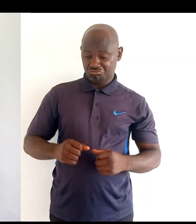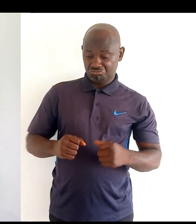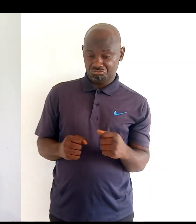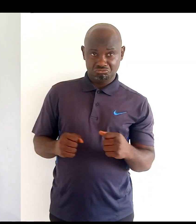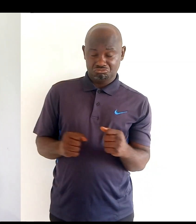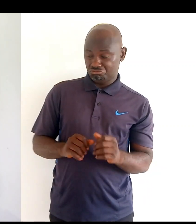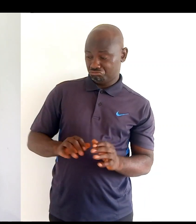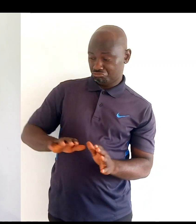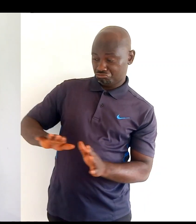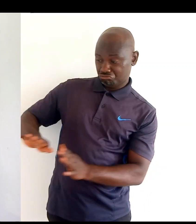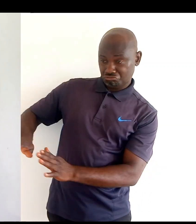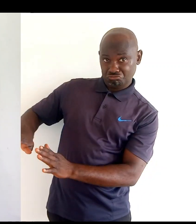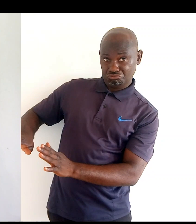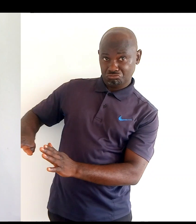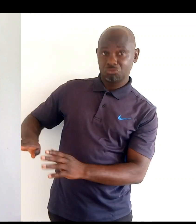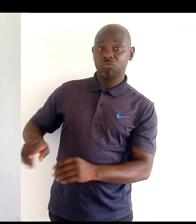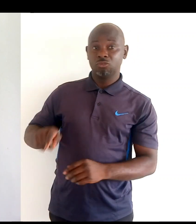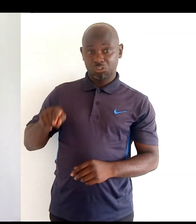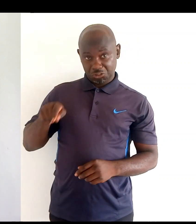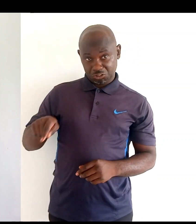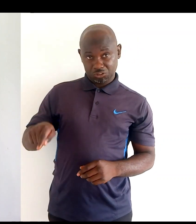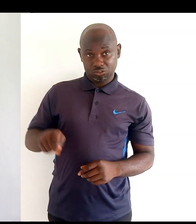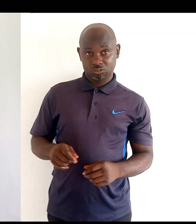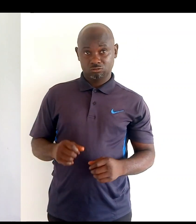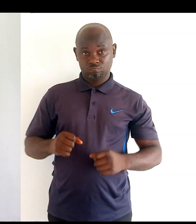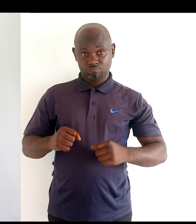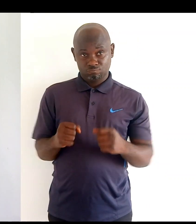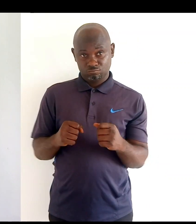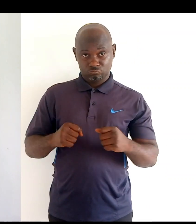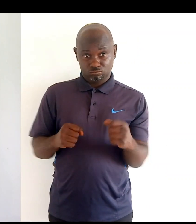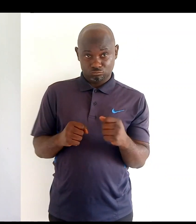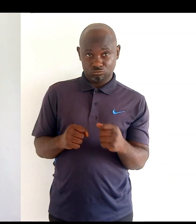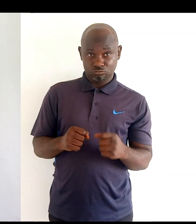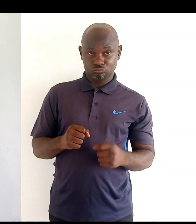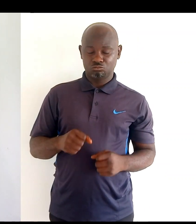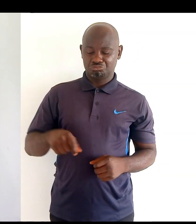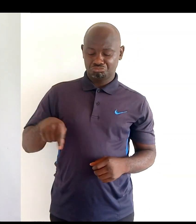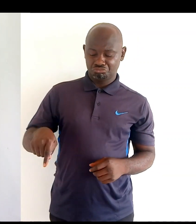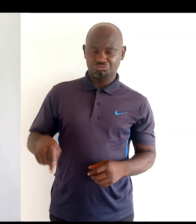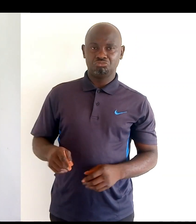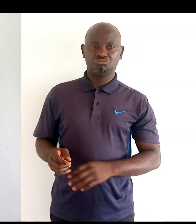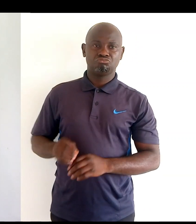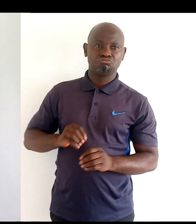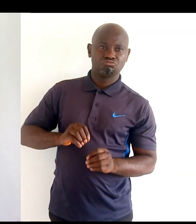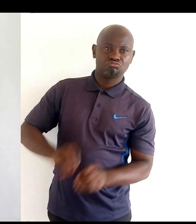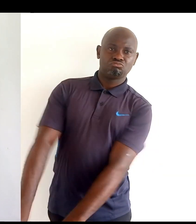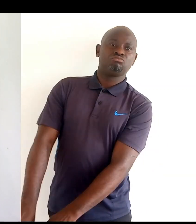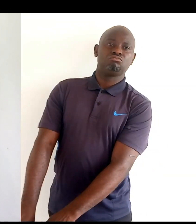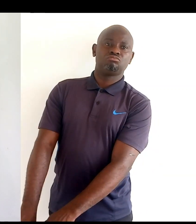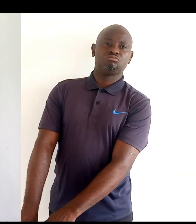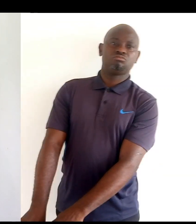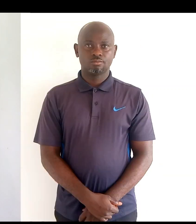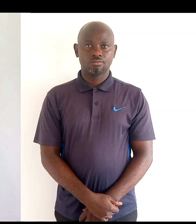One of the things I want to pinpoint when it comes to Deaf communities and deaf people's language